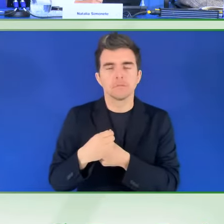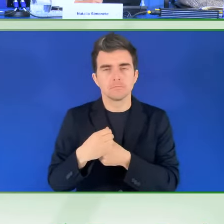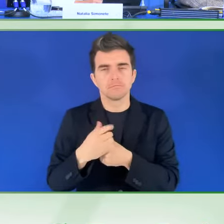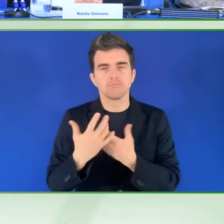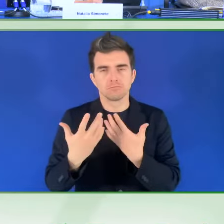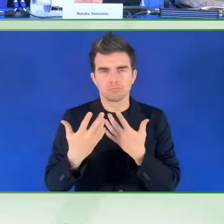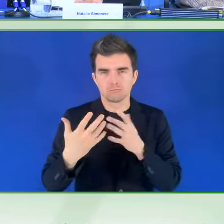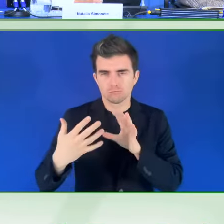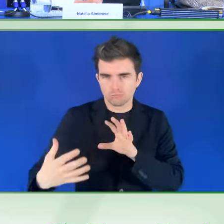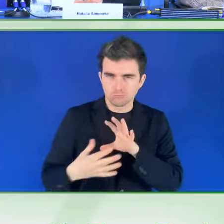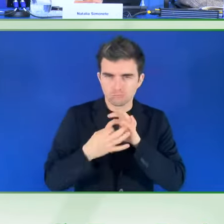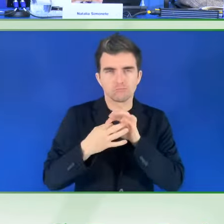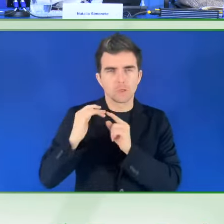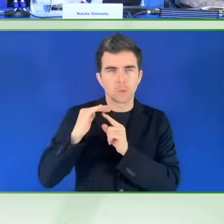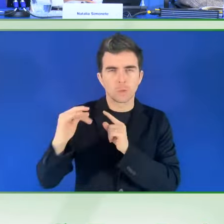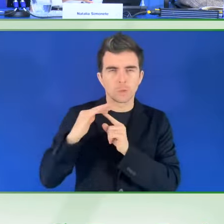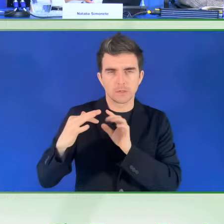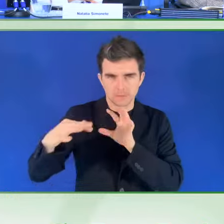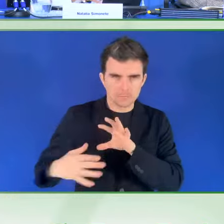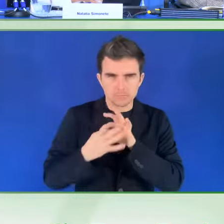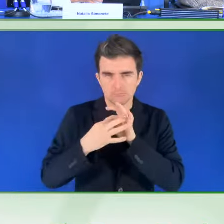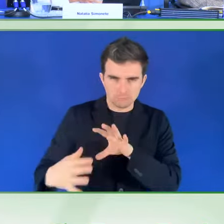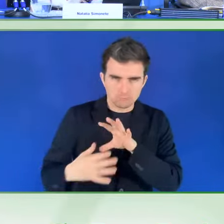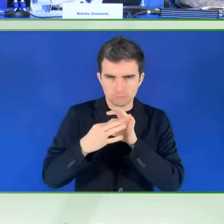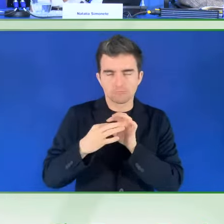shown in your videos.